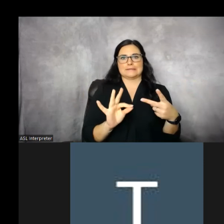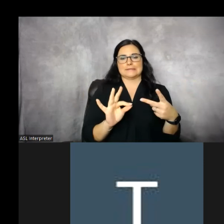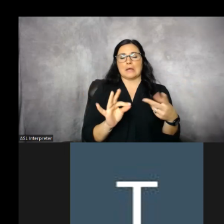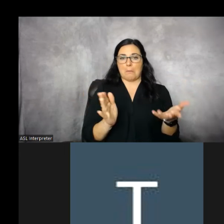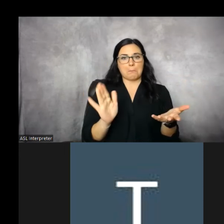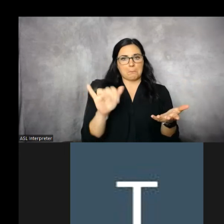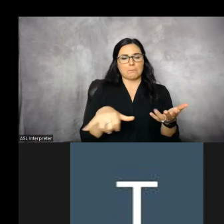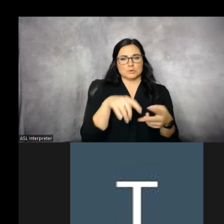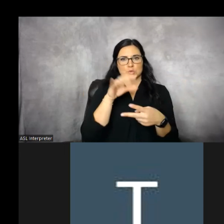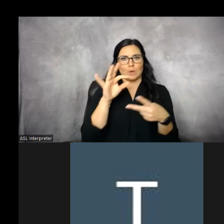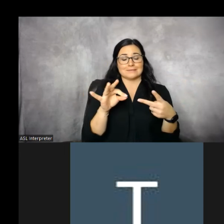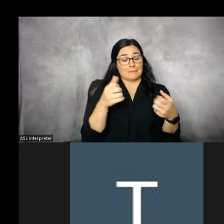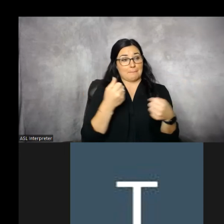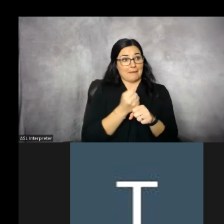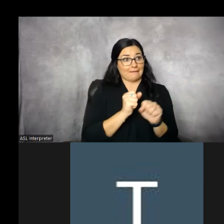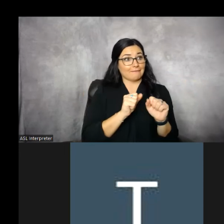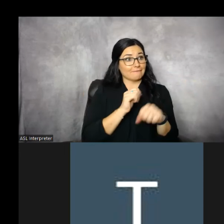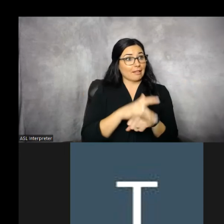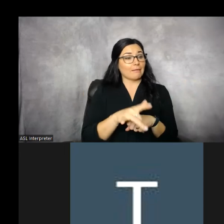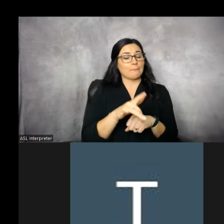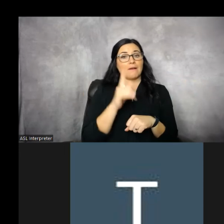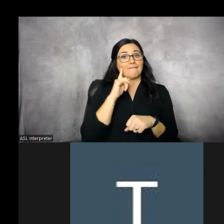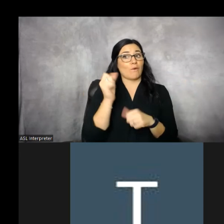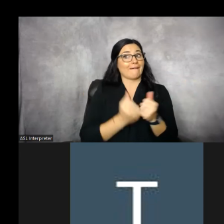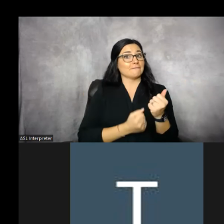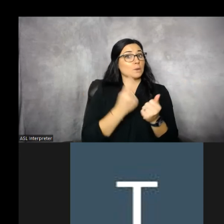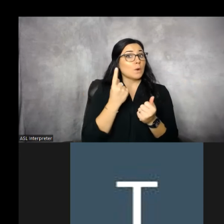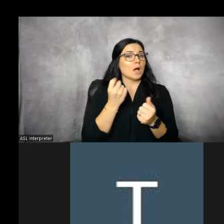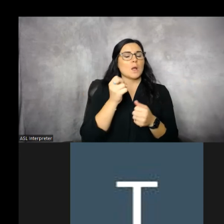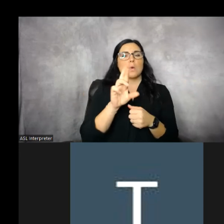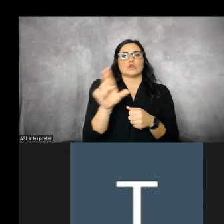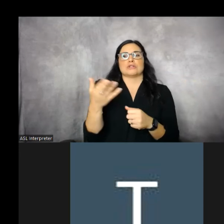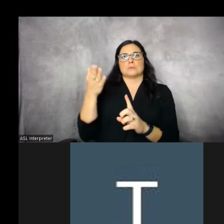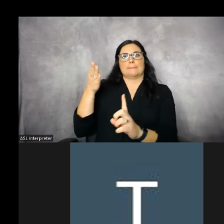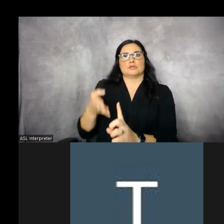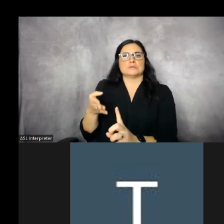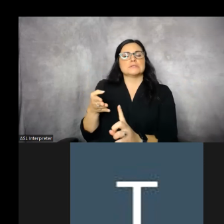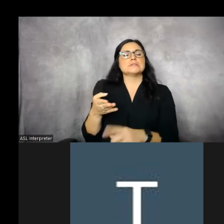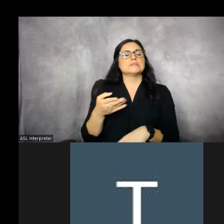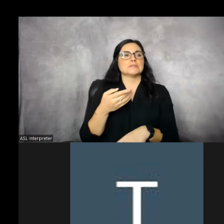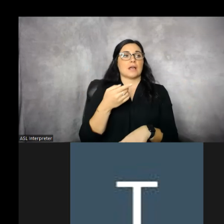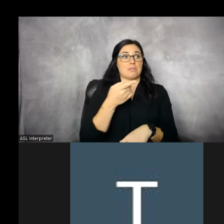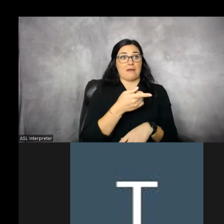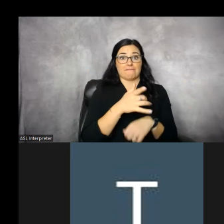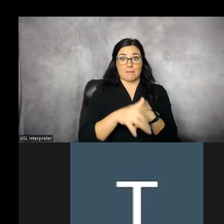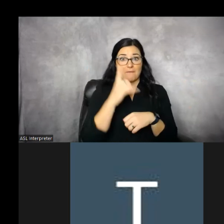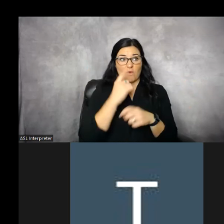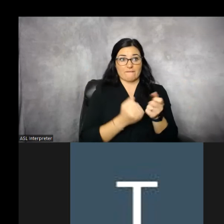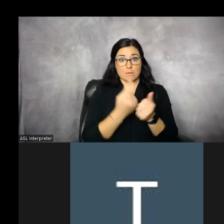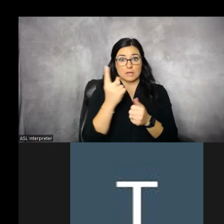whether they make that available to just anyone that wanted to take the alternate means, right? Or whether that's for people that are affected